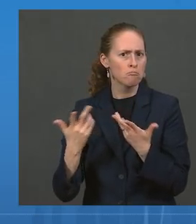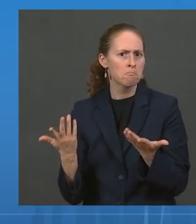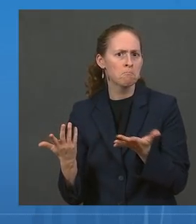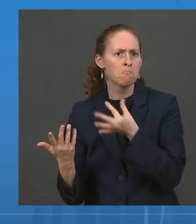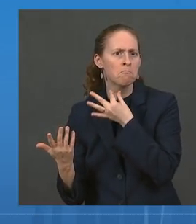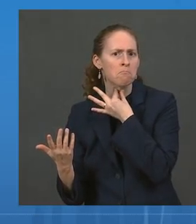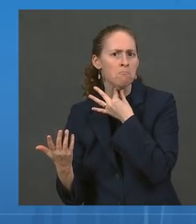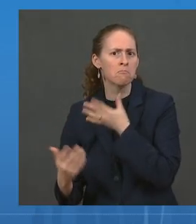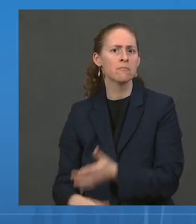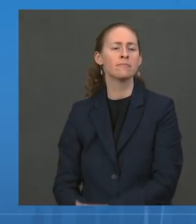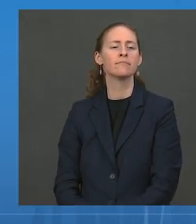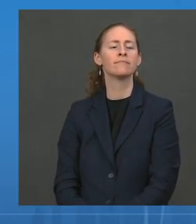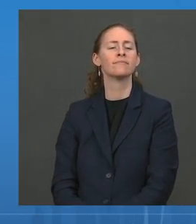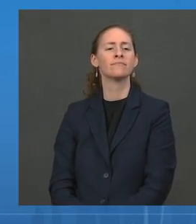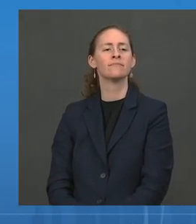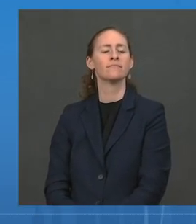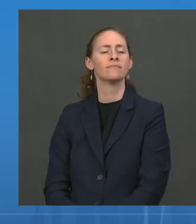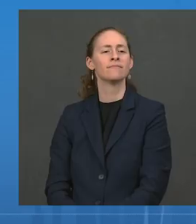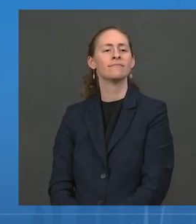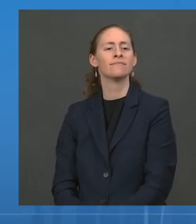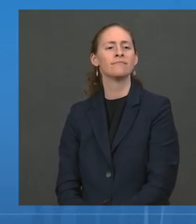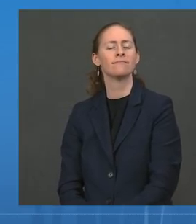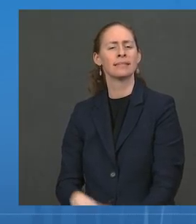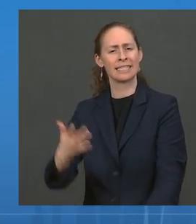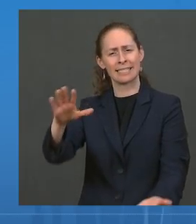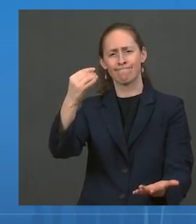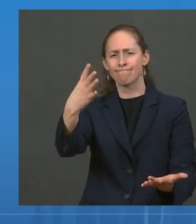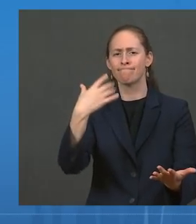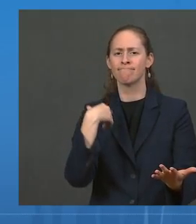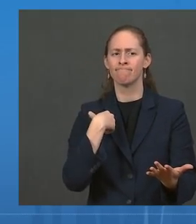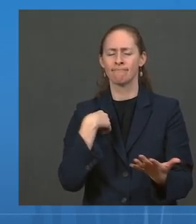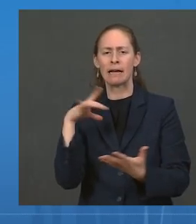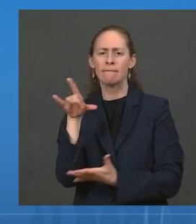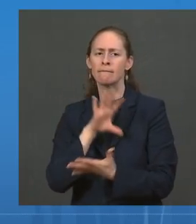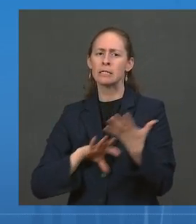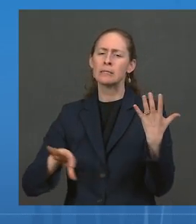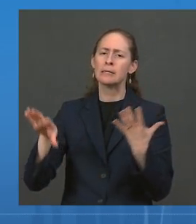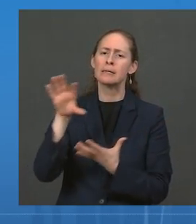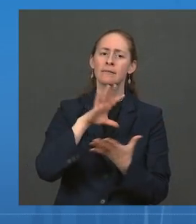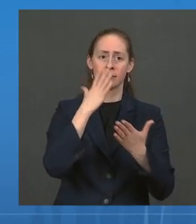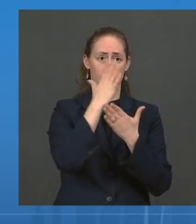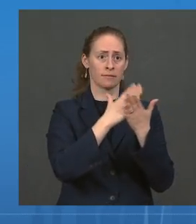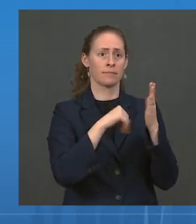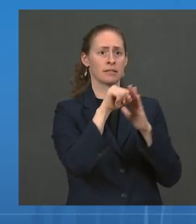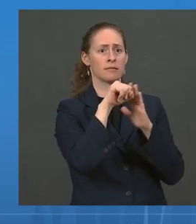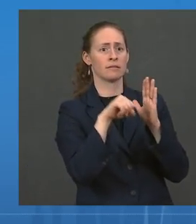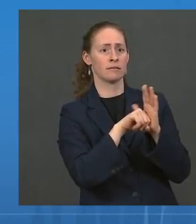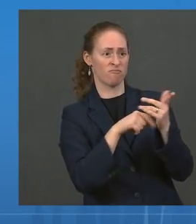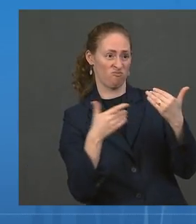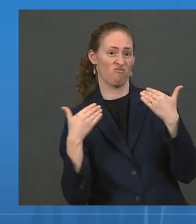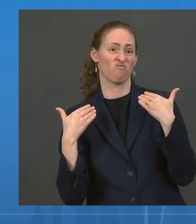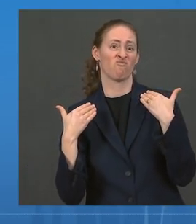of booster recommendations in different states this past week. And I'm wondering: Why have the CDC and FDA